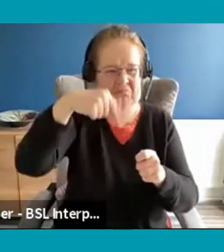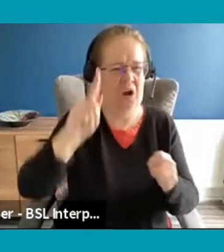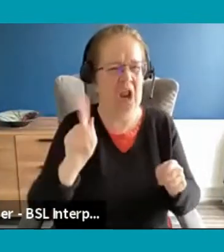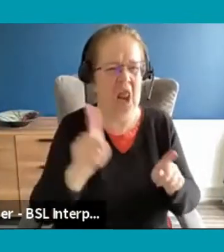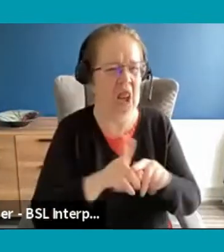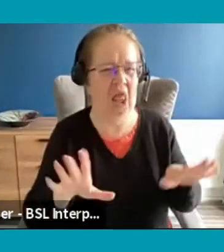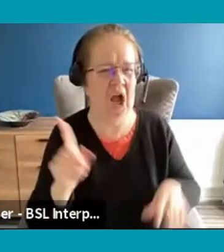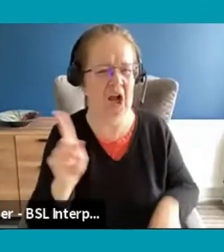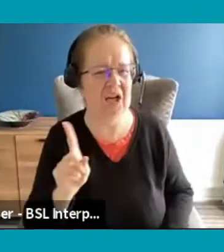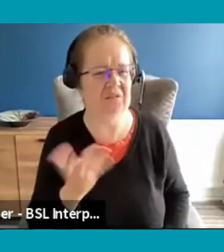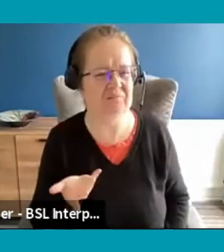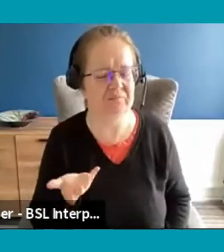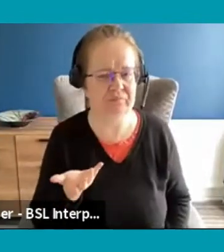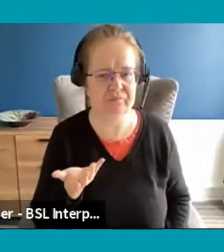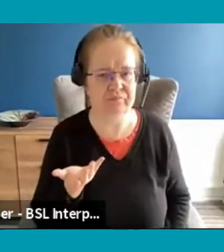Can I put you under the spot, Steve?